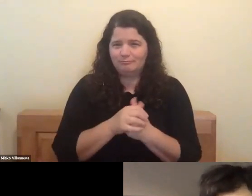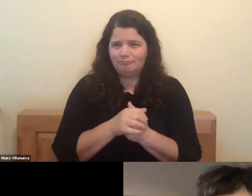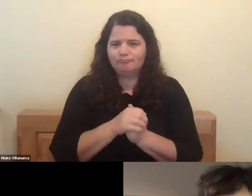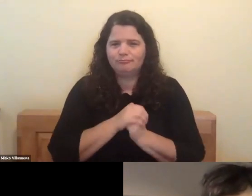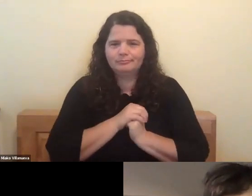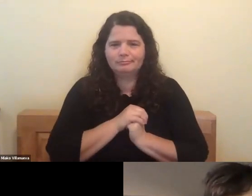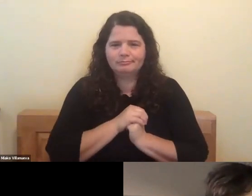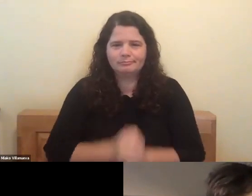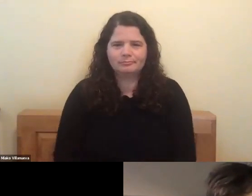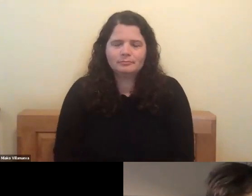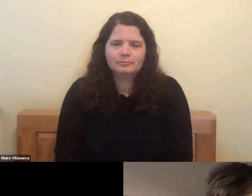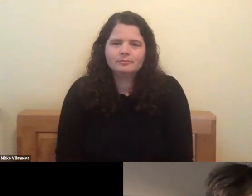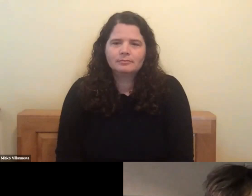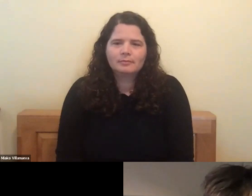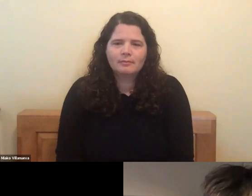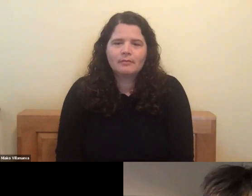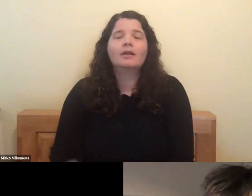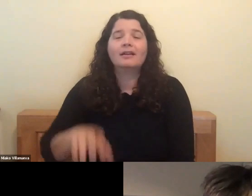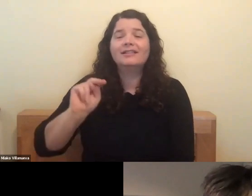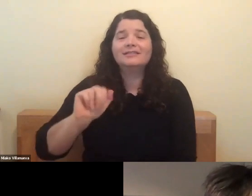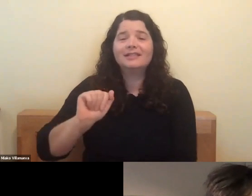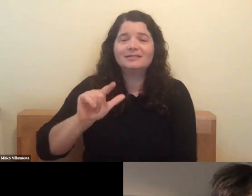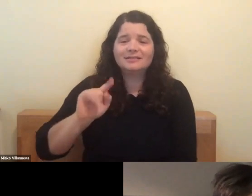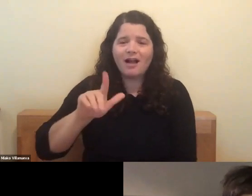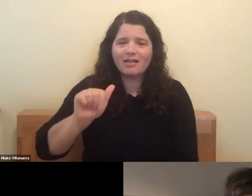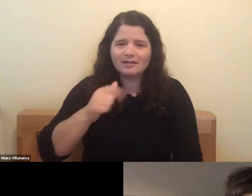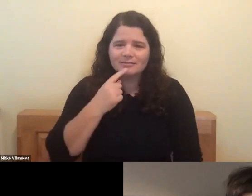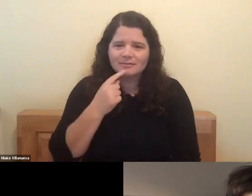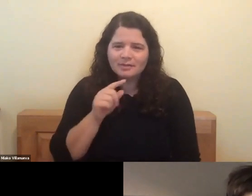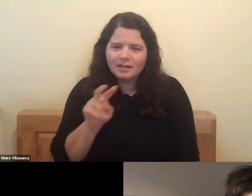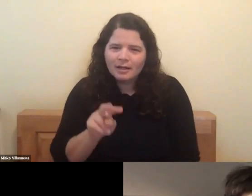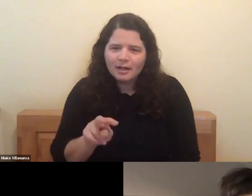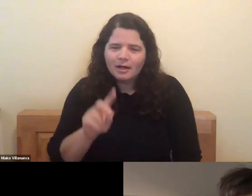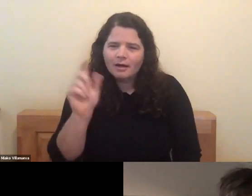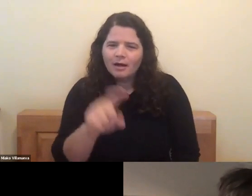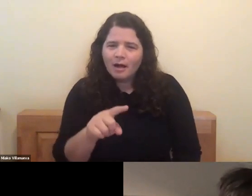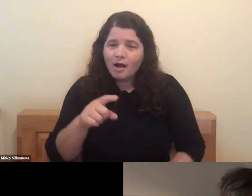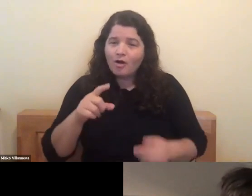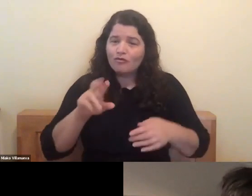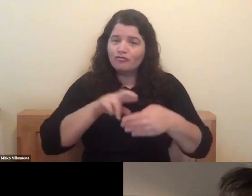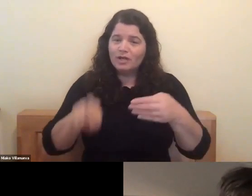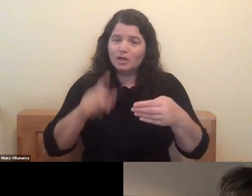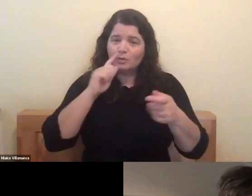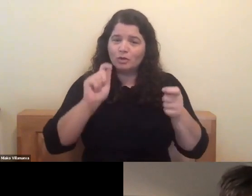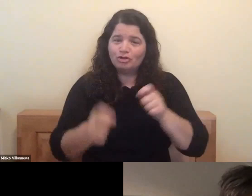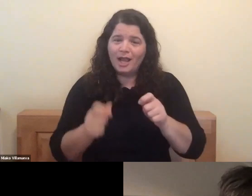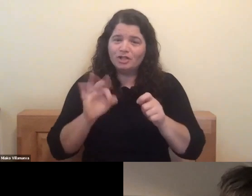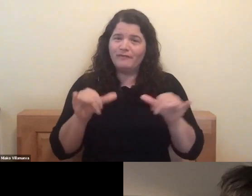Yeah so Natalia is asking if the results will change if we measure proportions instead of entropy and